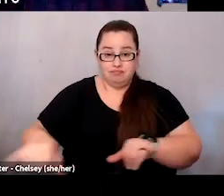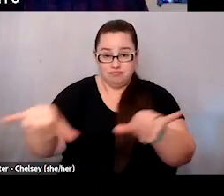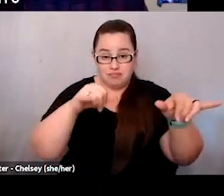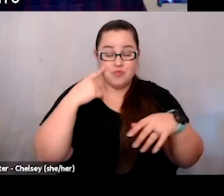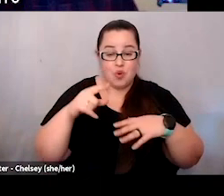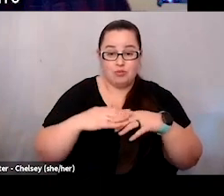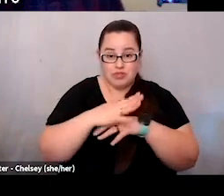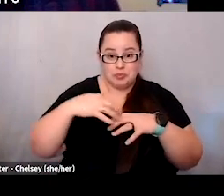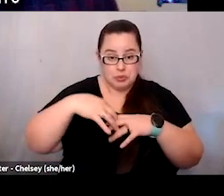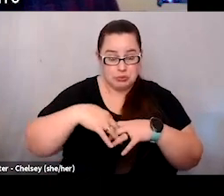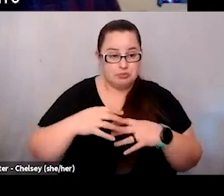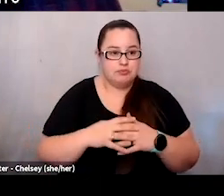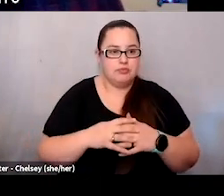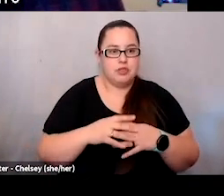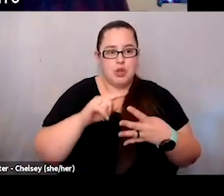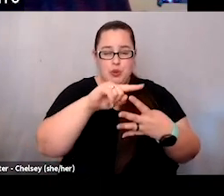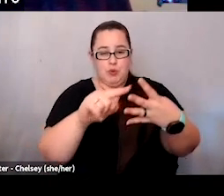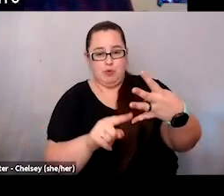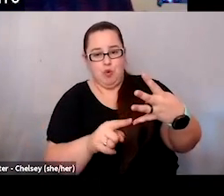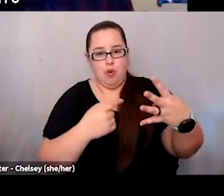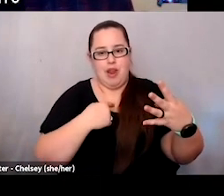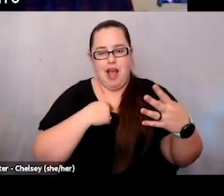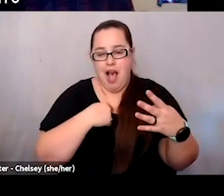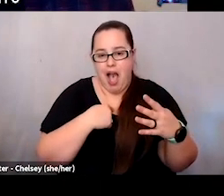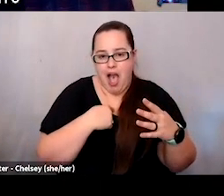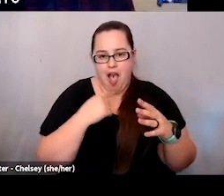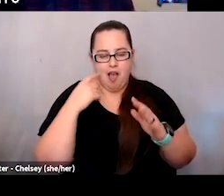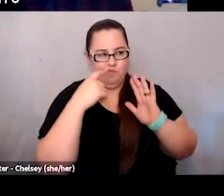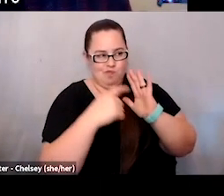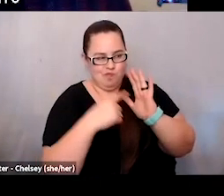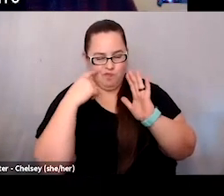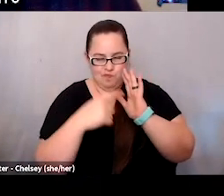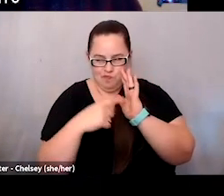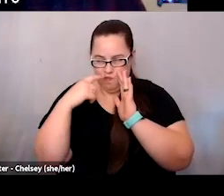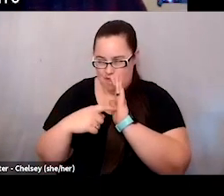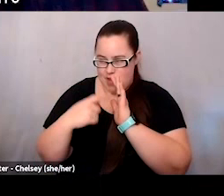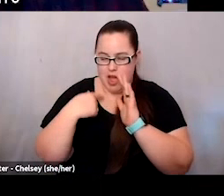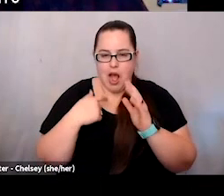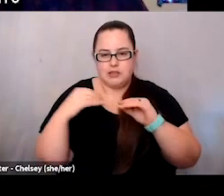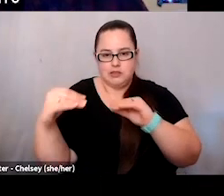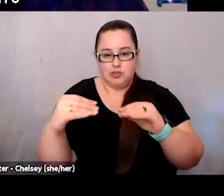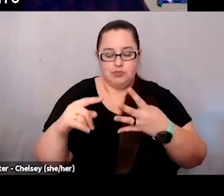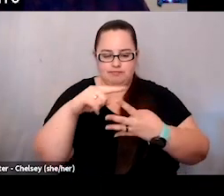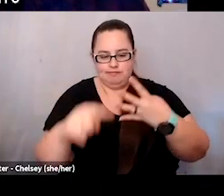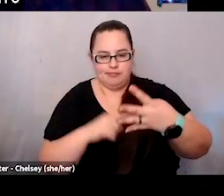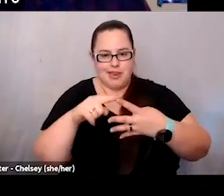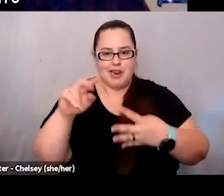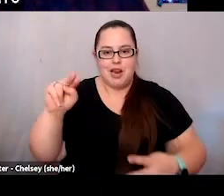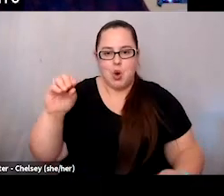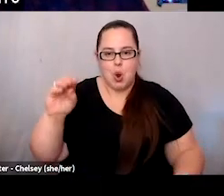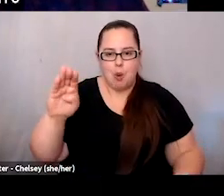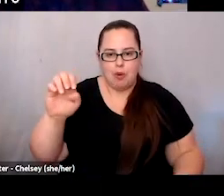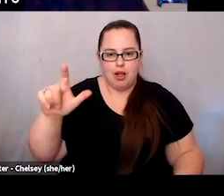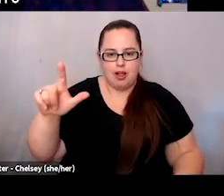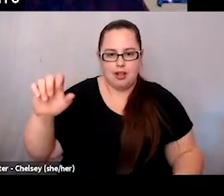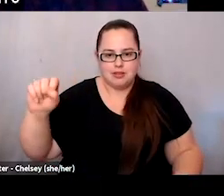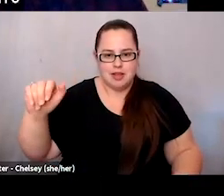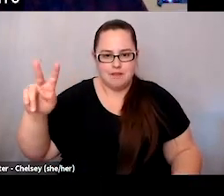Stereotypes of Native Americans. There's four that I have identified that I like to teach